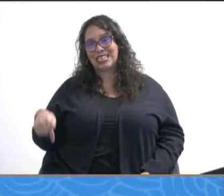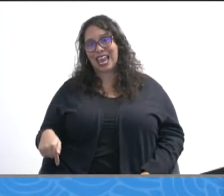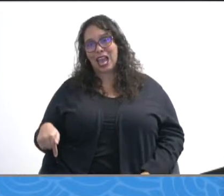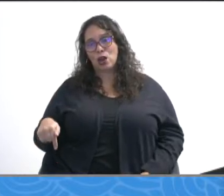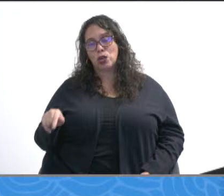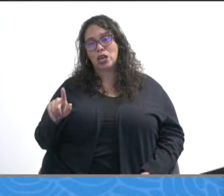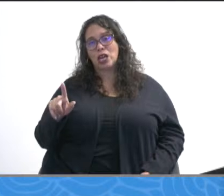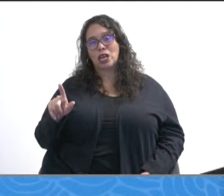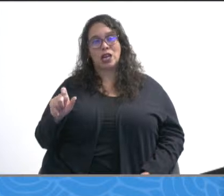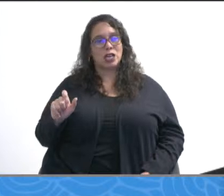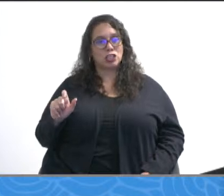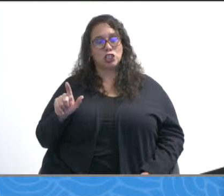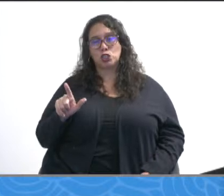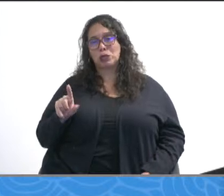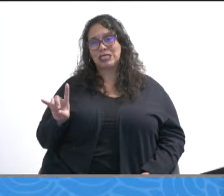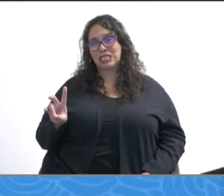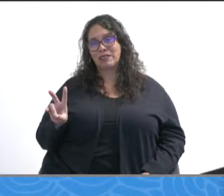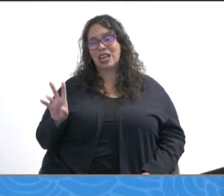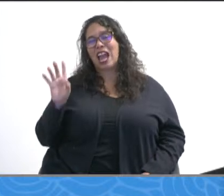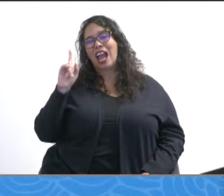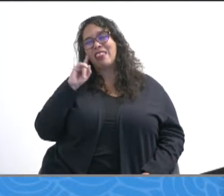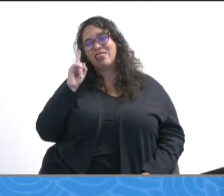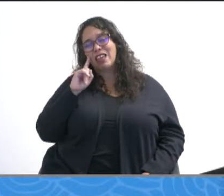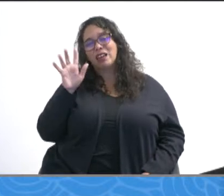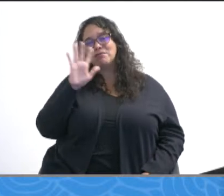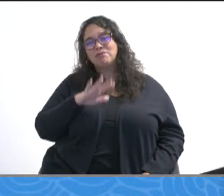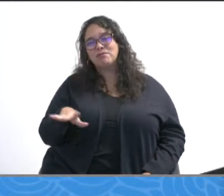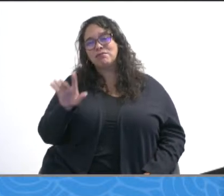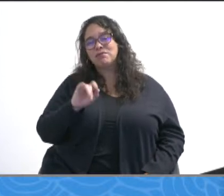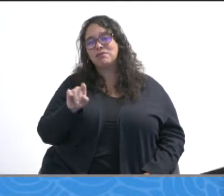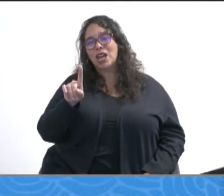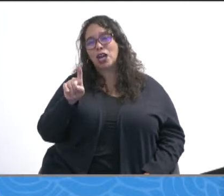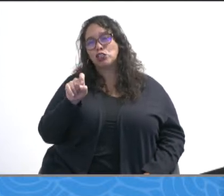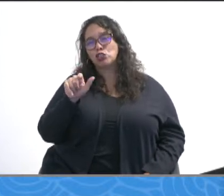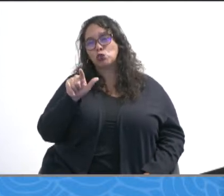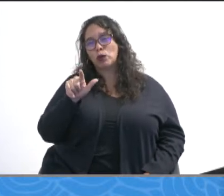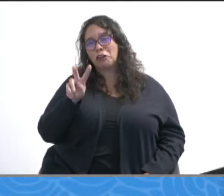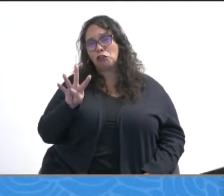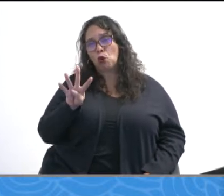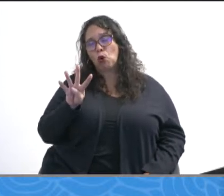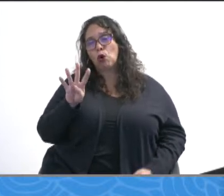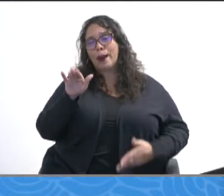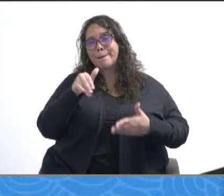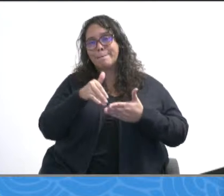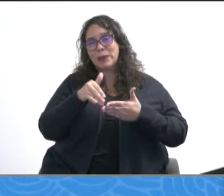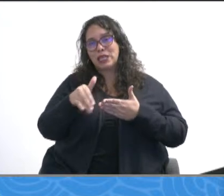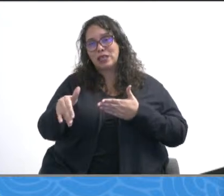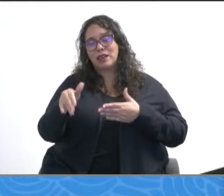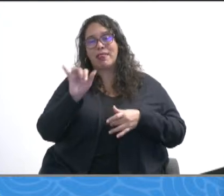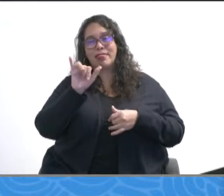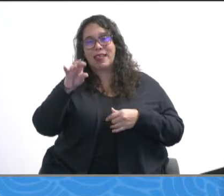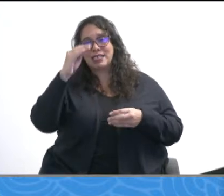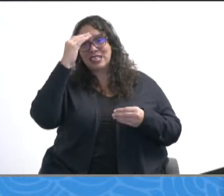and we finally think that they're gonna land a about 124.3 million dollars. And that is the information that we are providing